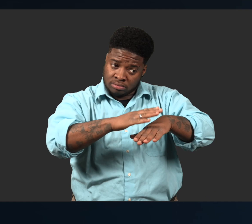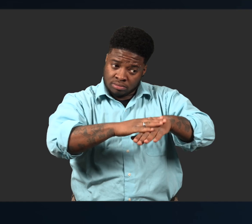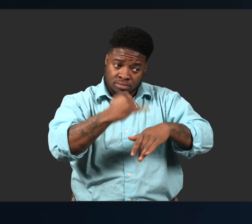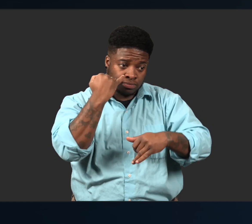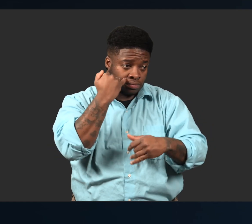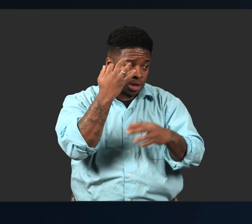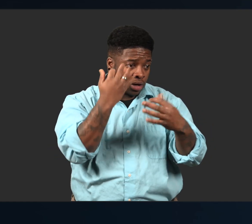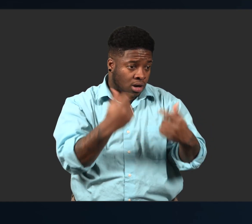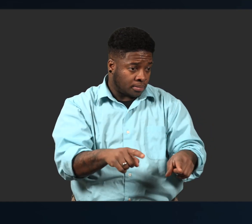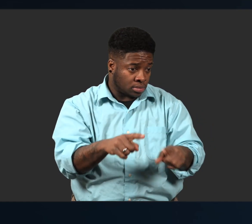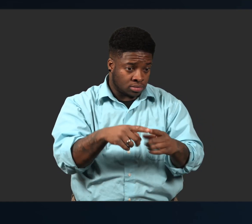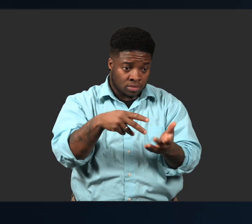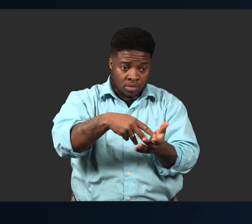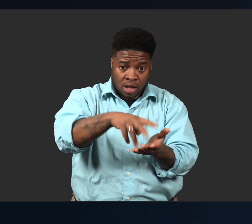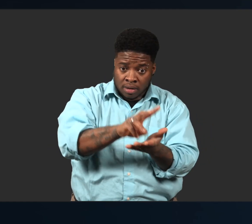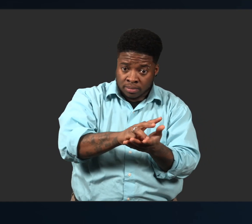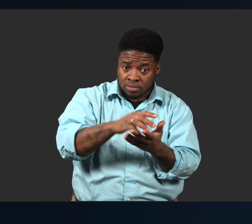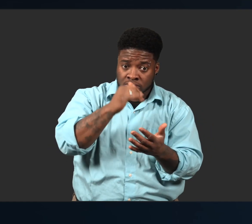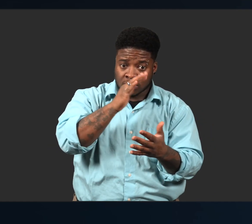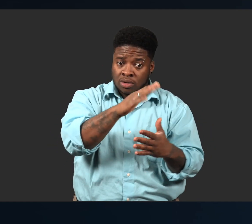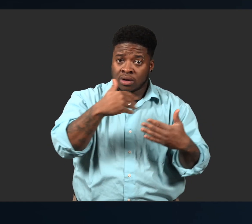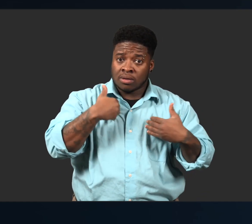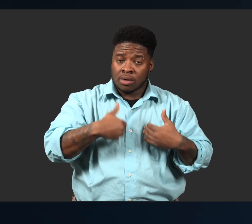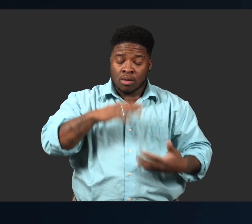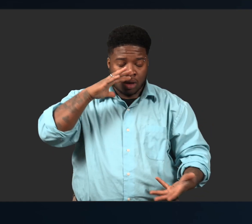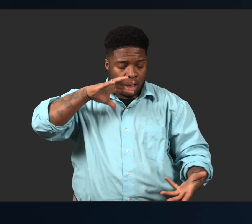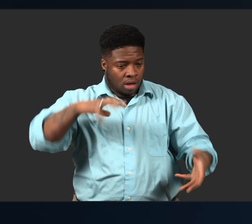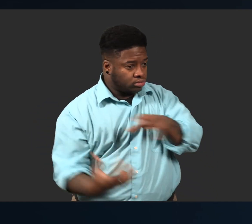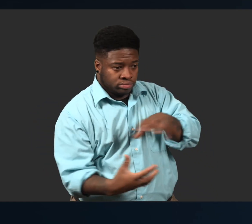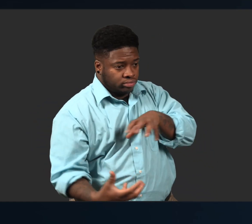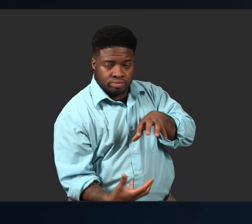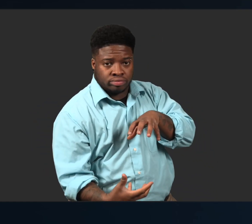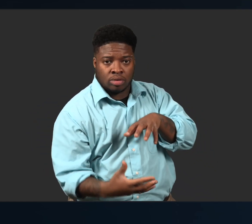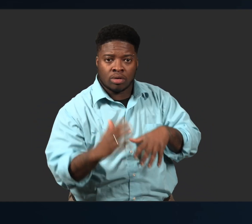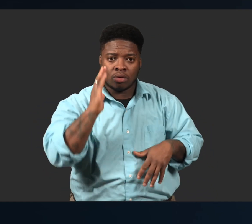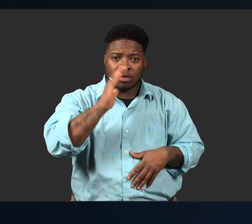He's warned about the negative consequences of a relapse,